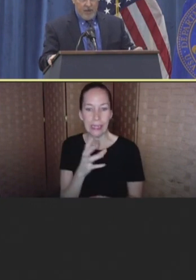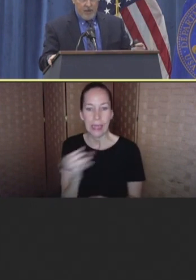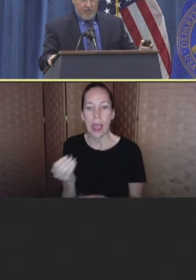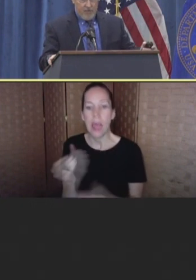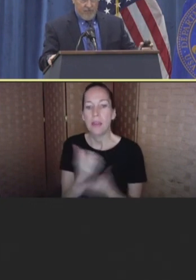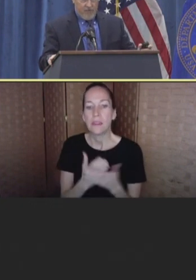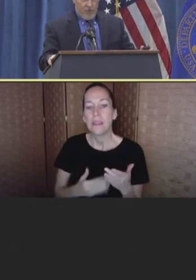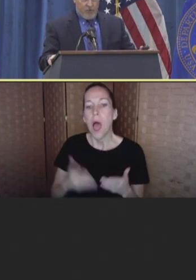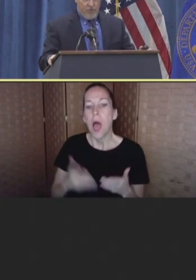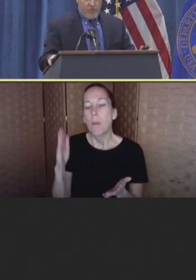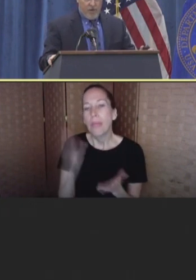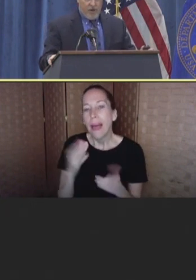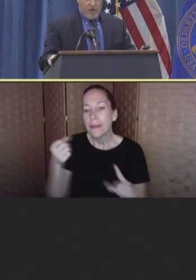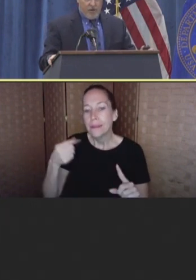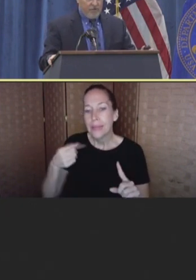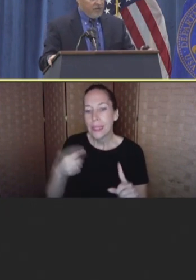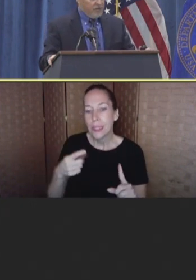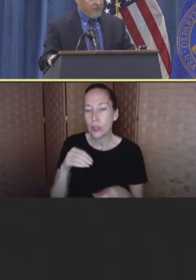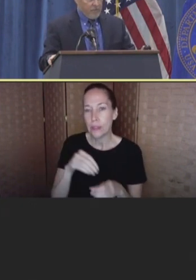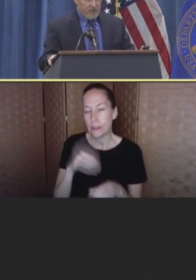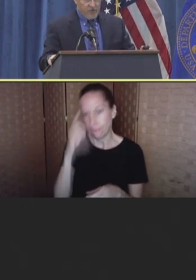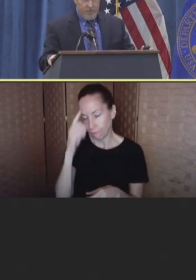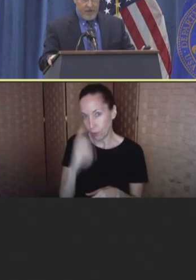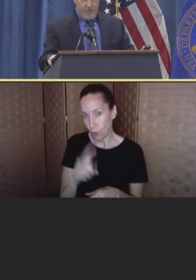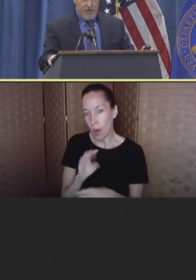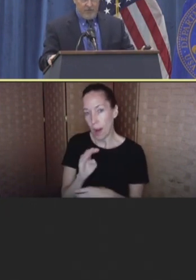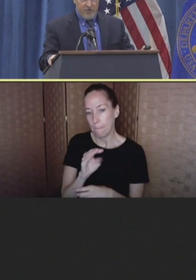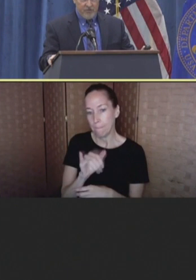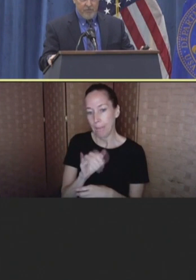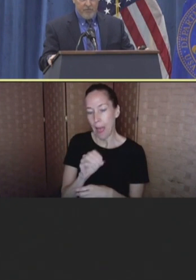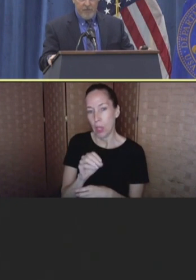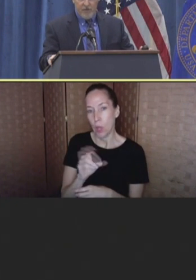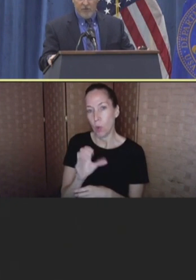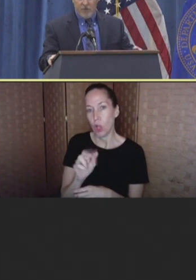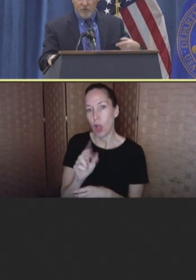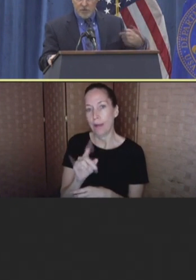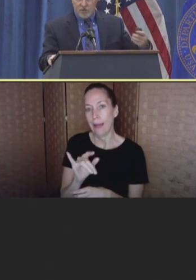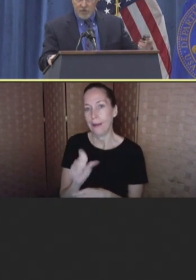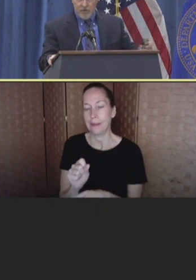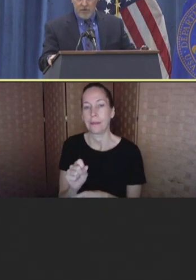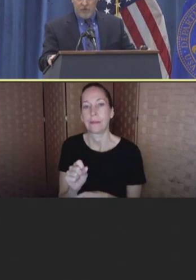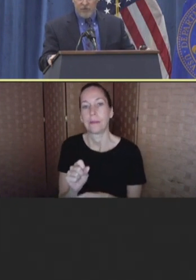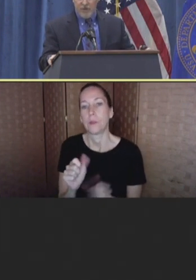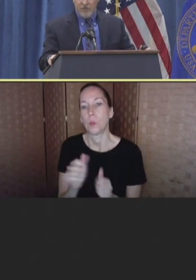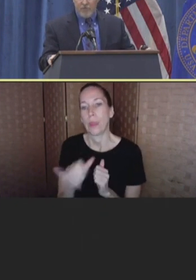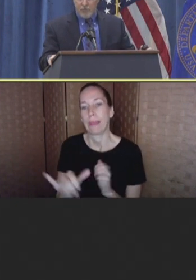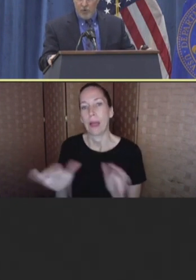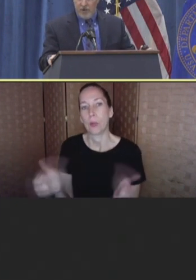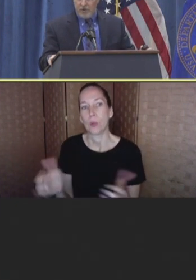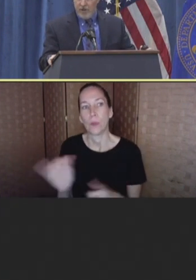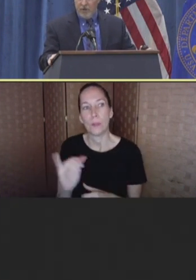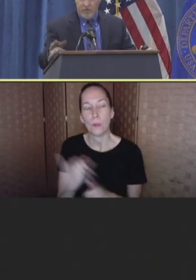Further information about the BEST System basically just elucidates a bit more detail.